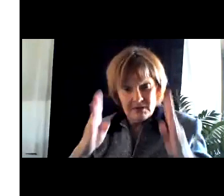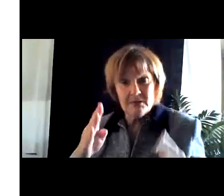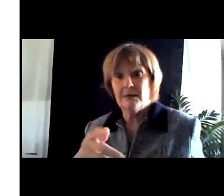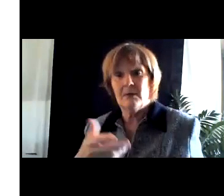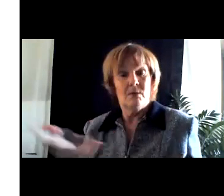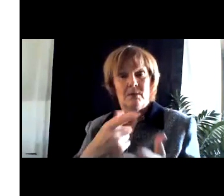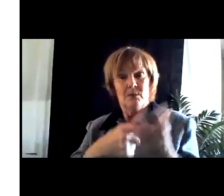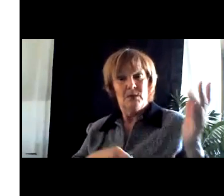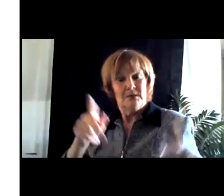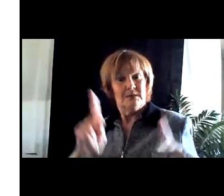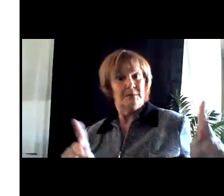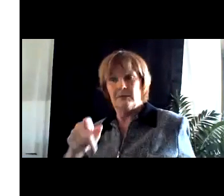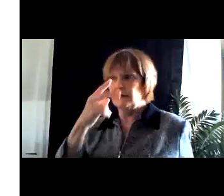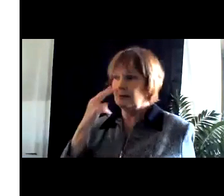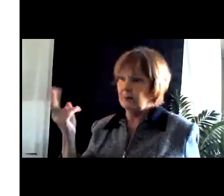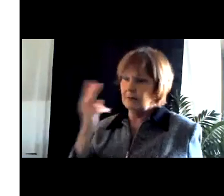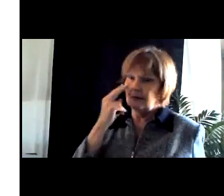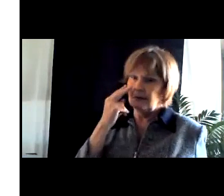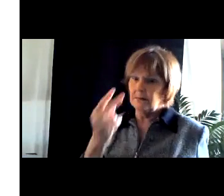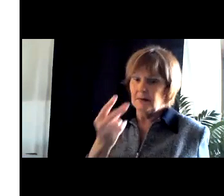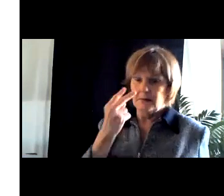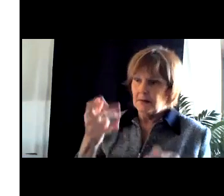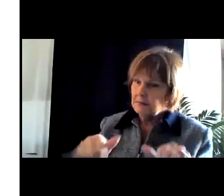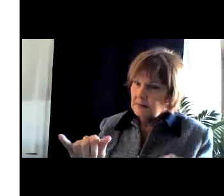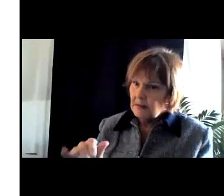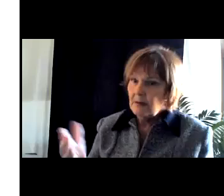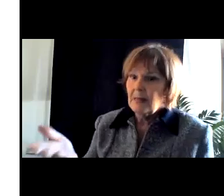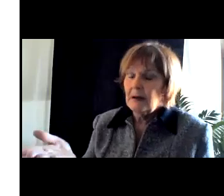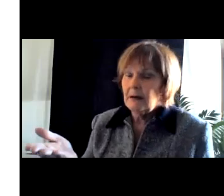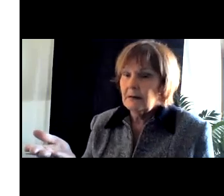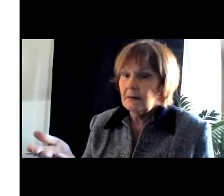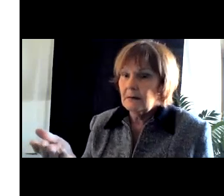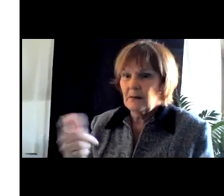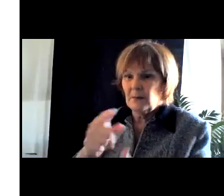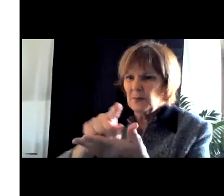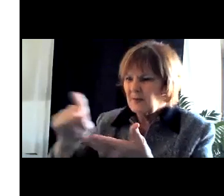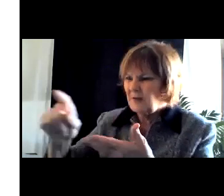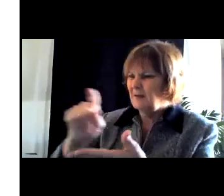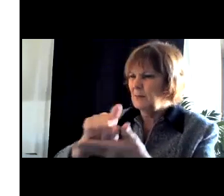some of the individuals who are still there weeks or several days after a disaster,